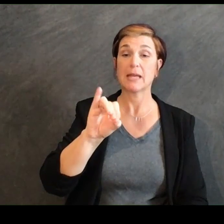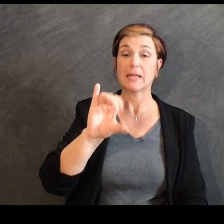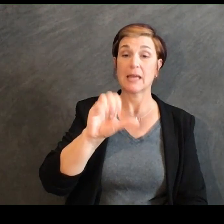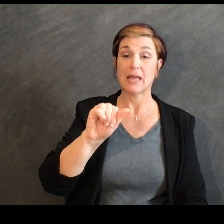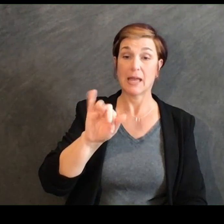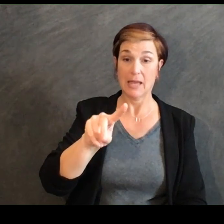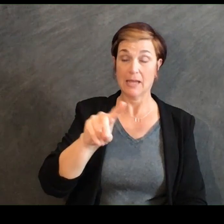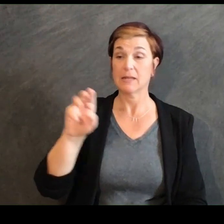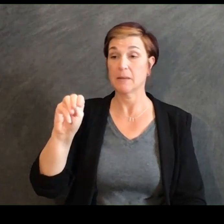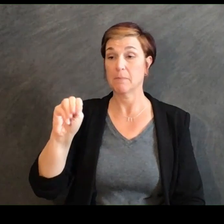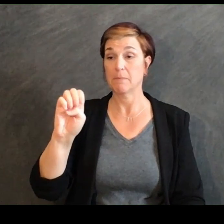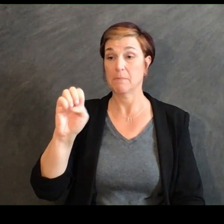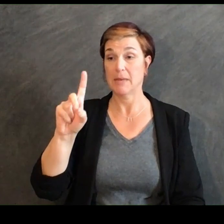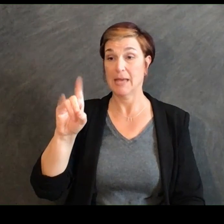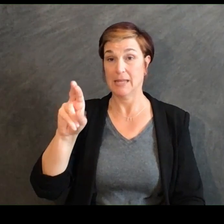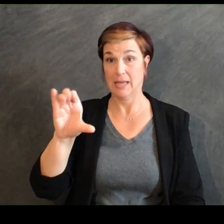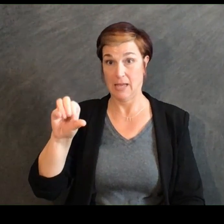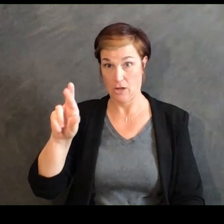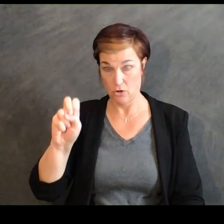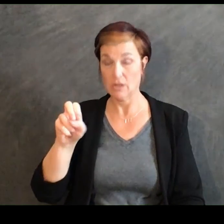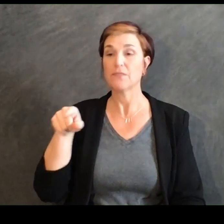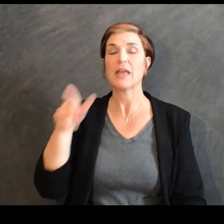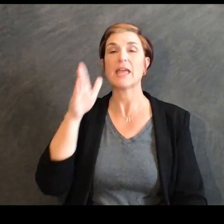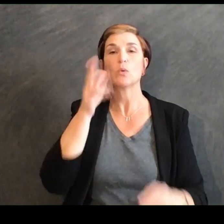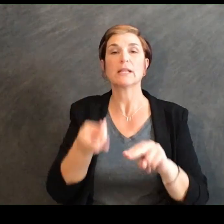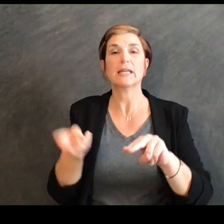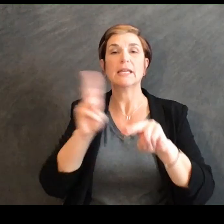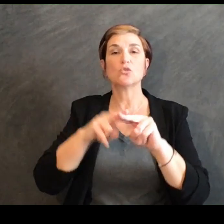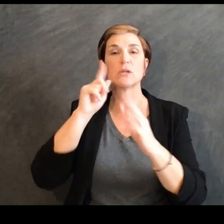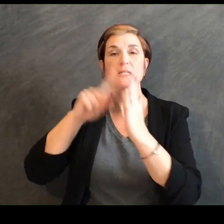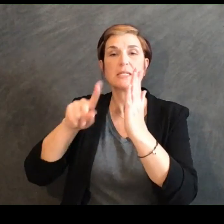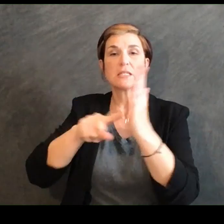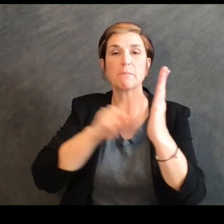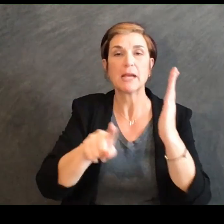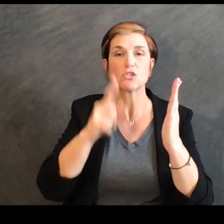increase inspections at our nursing homes and today we're offering very